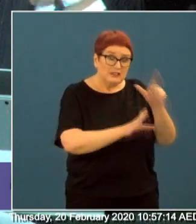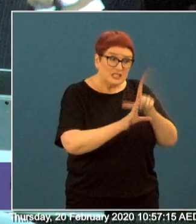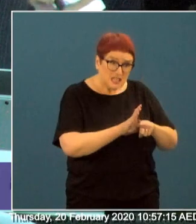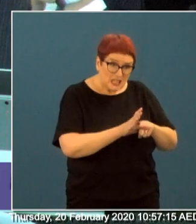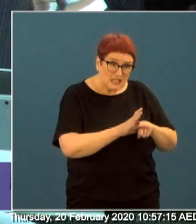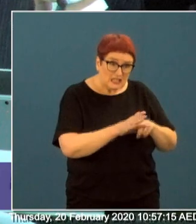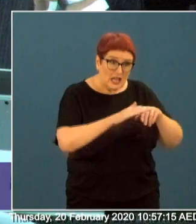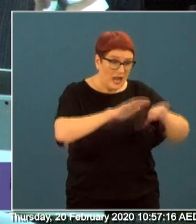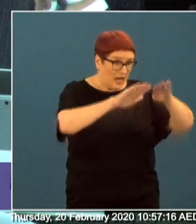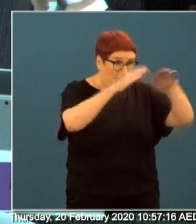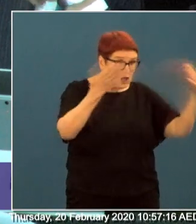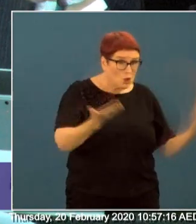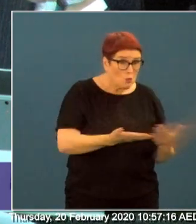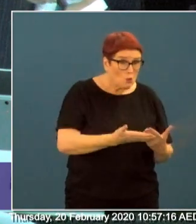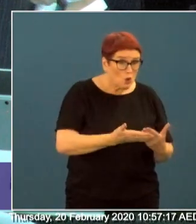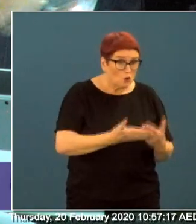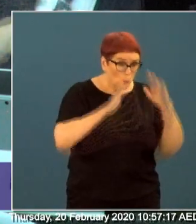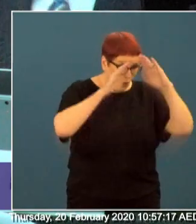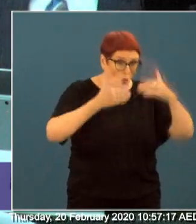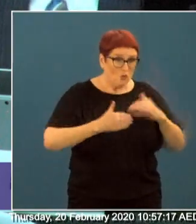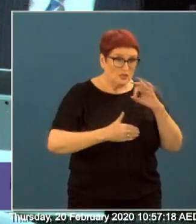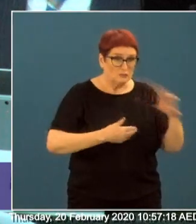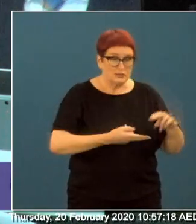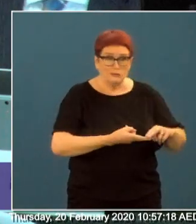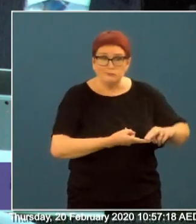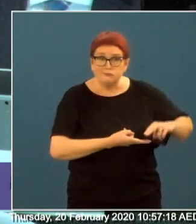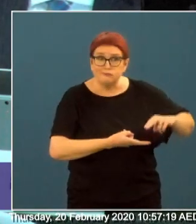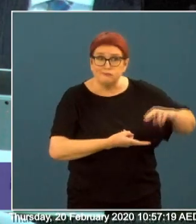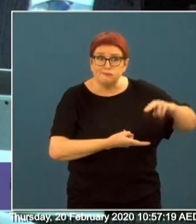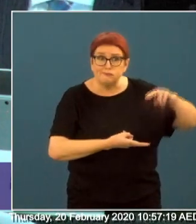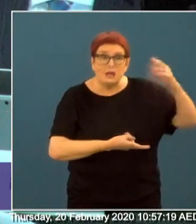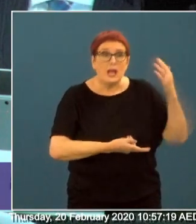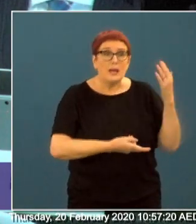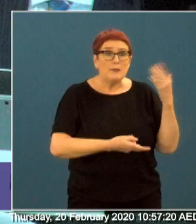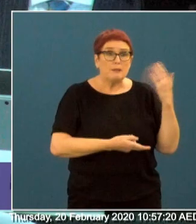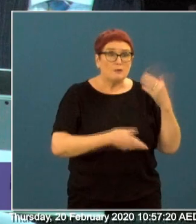has increased dramatically from four in 10,000 people,